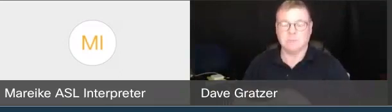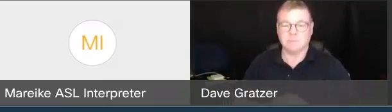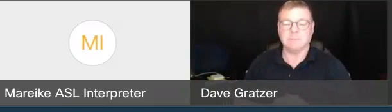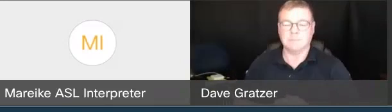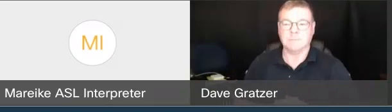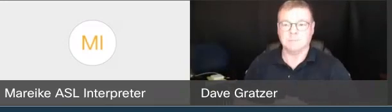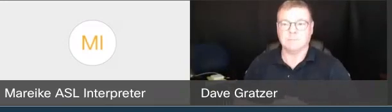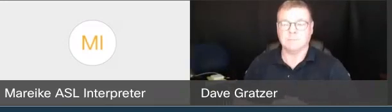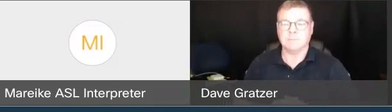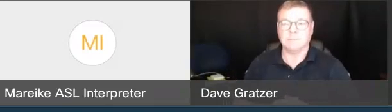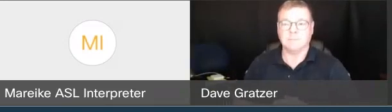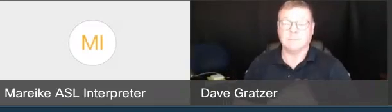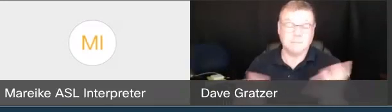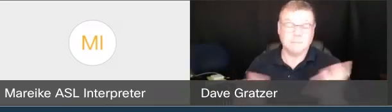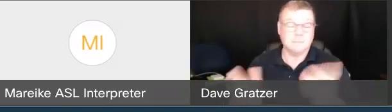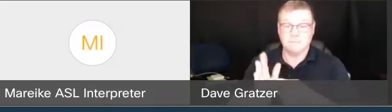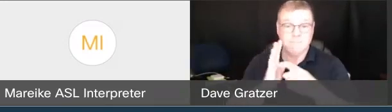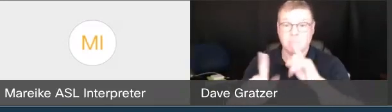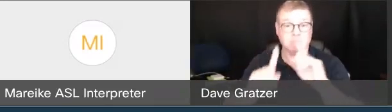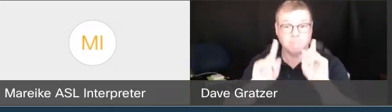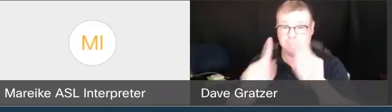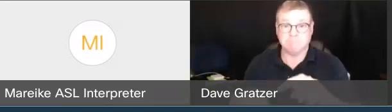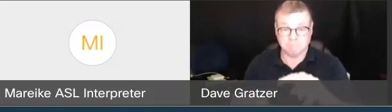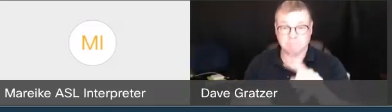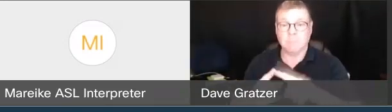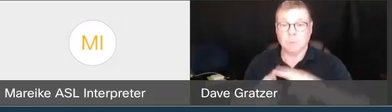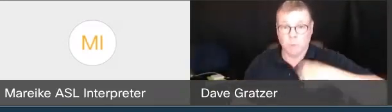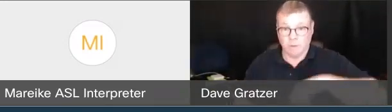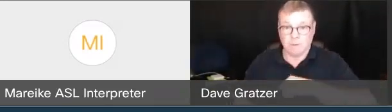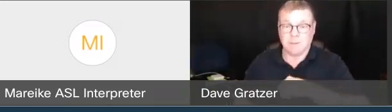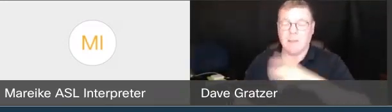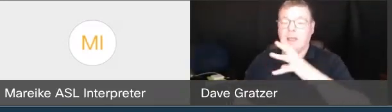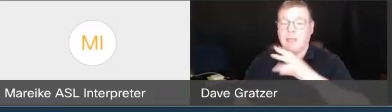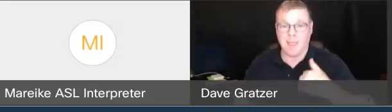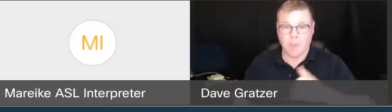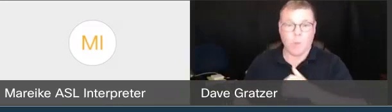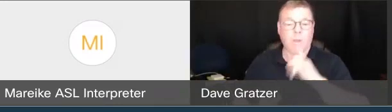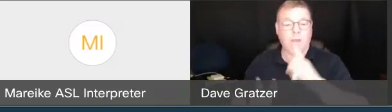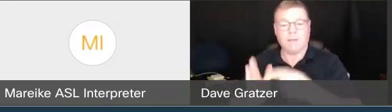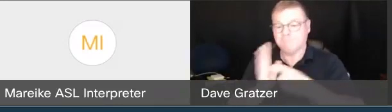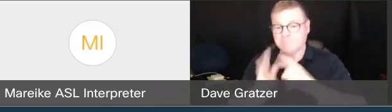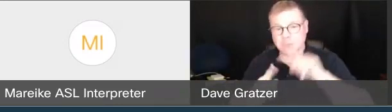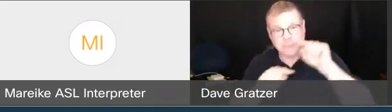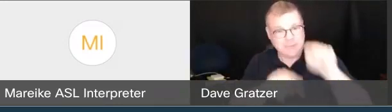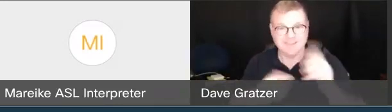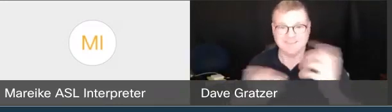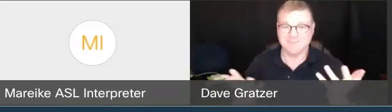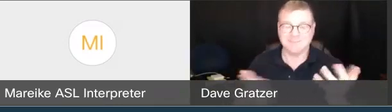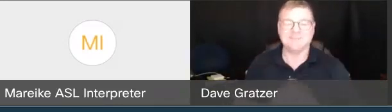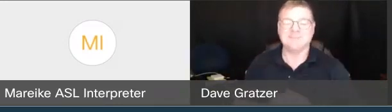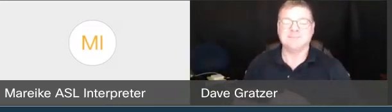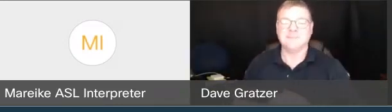they they're mandated to us and we're mandated to them. And so I think there's a way you can